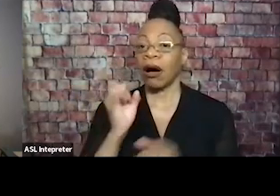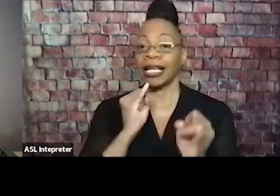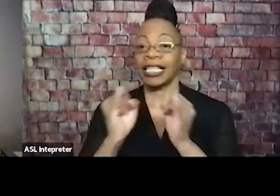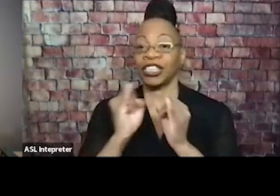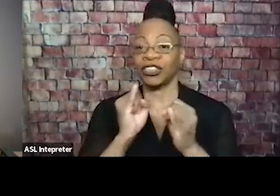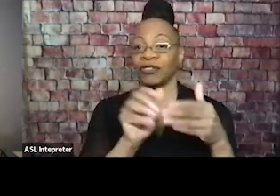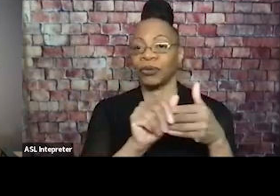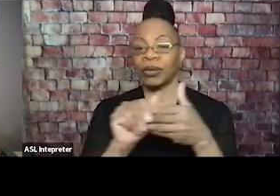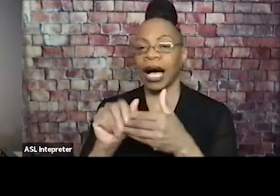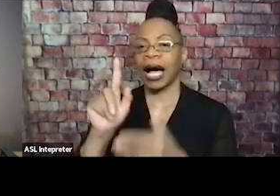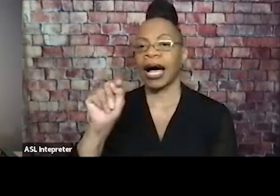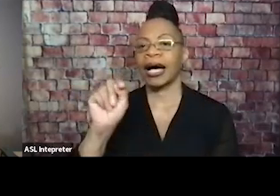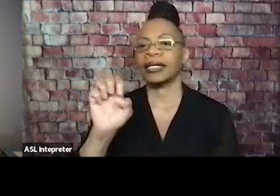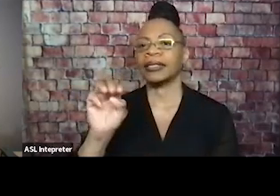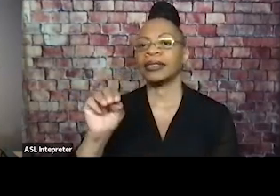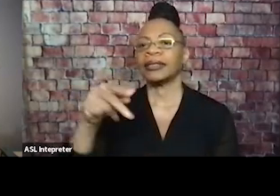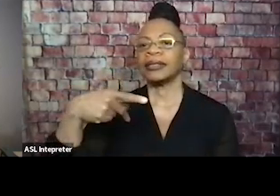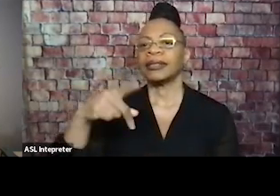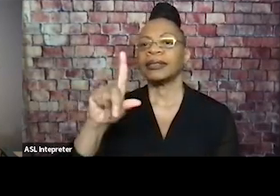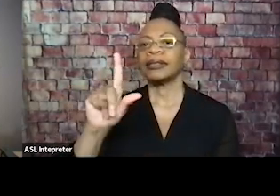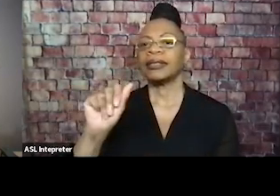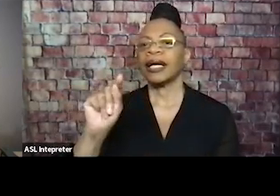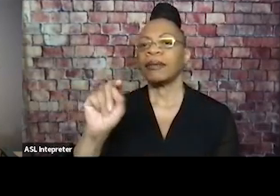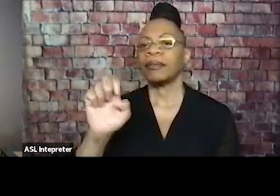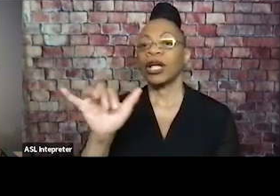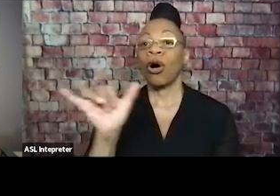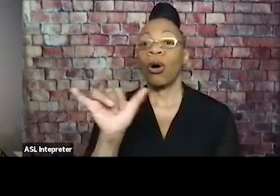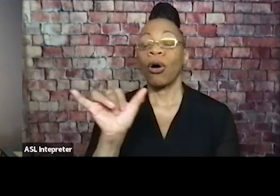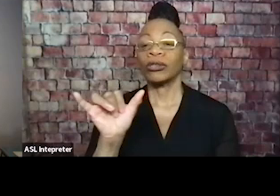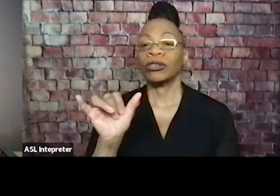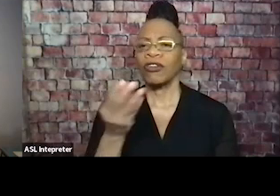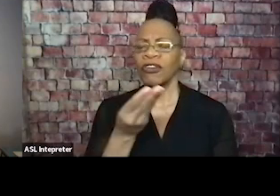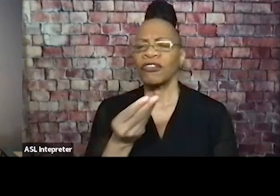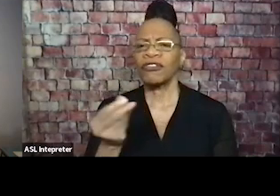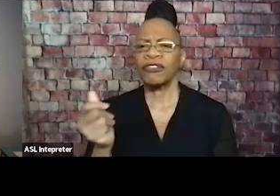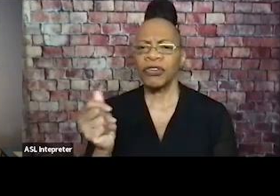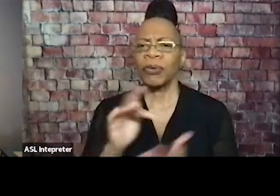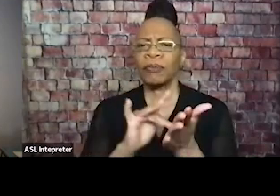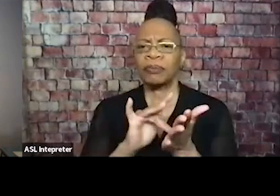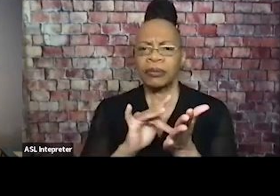We also have a number of sample medical summary reports that actually come from the field.